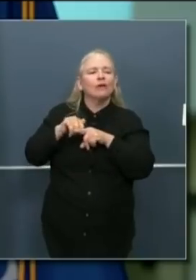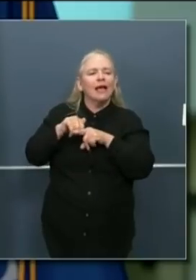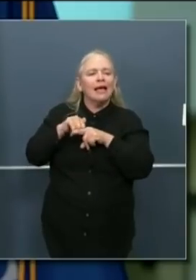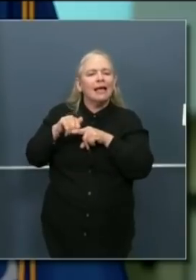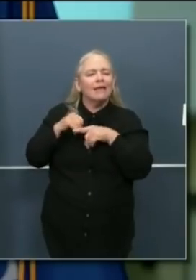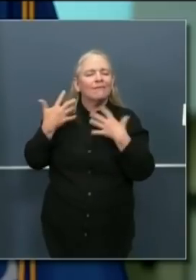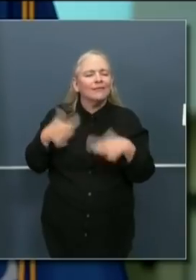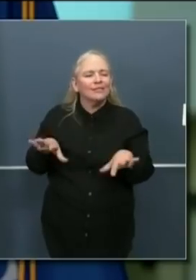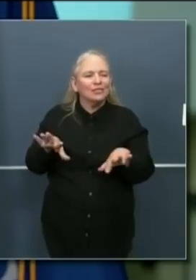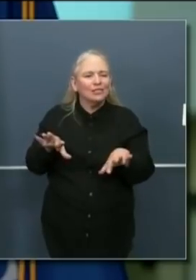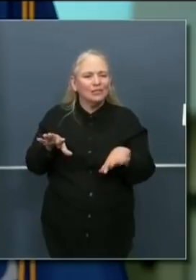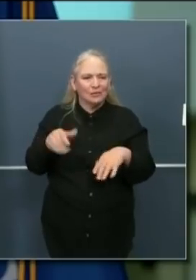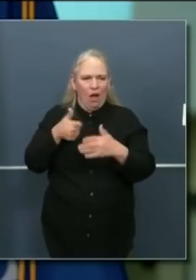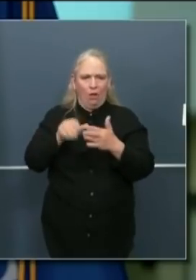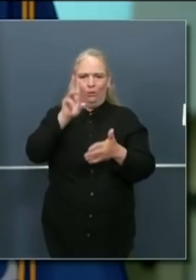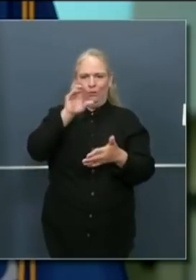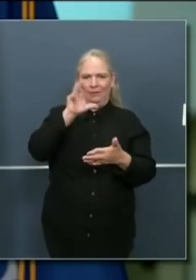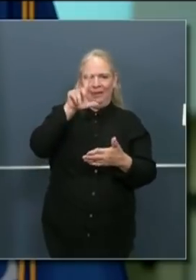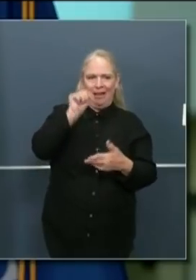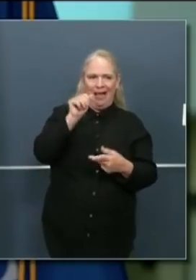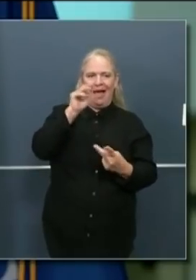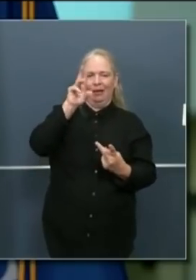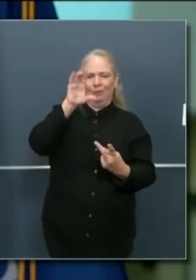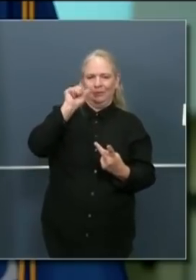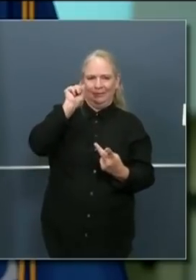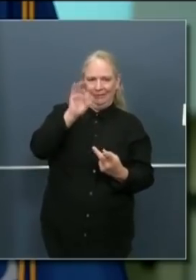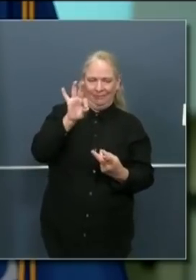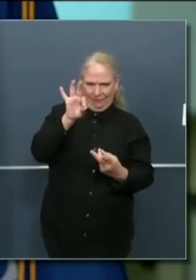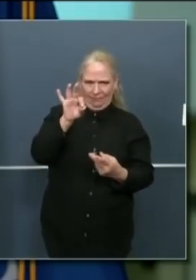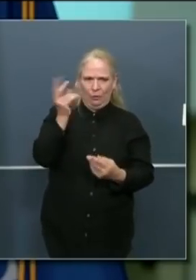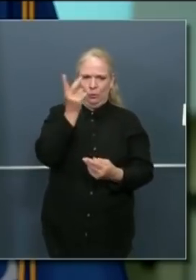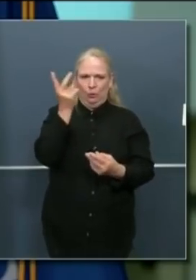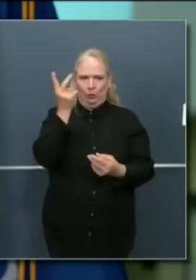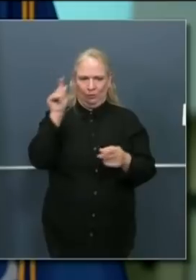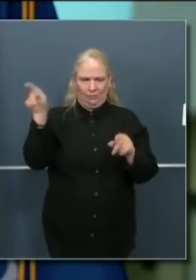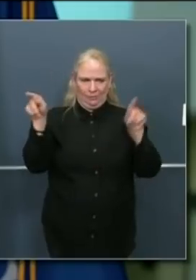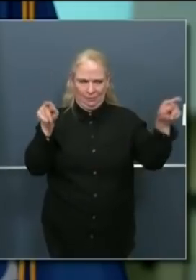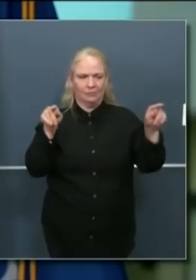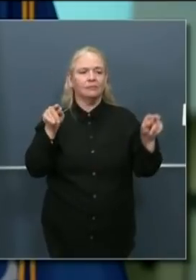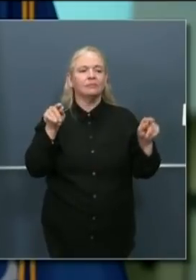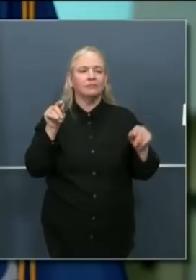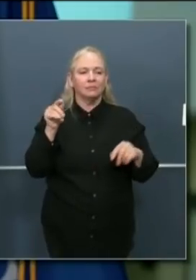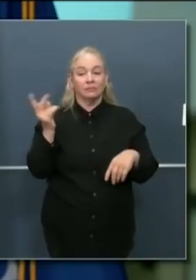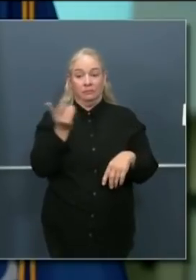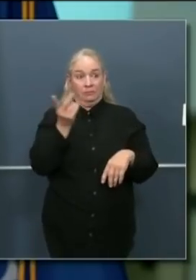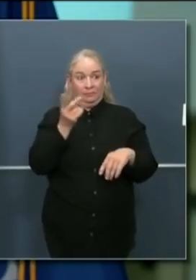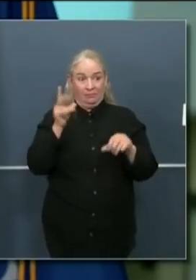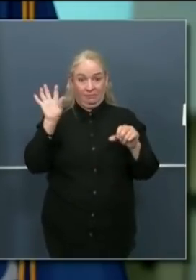WE HAD OVER 10, 170, 10, 600 PEOPLE THAT HAD BEEN TRAINED FOR UCSF AND UCLA.